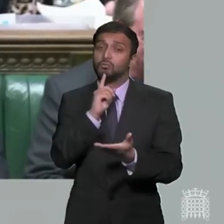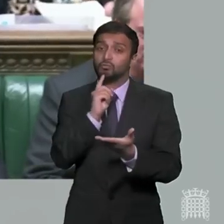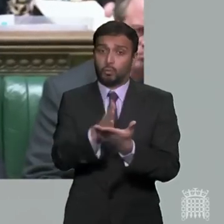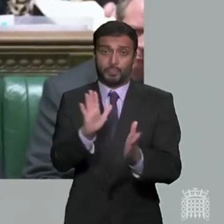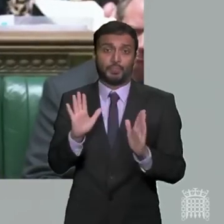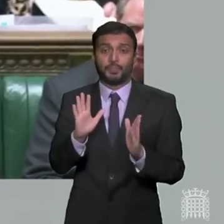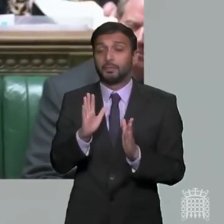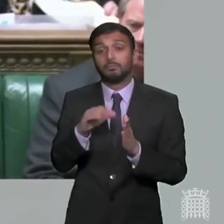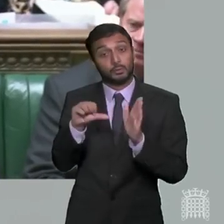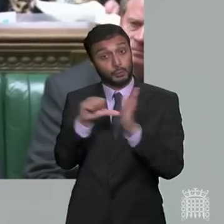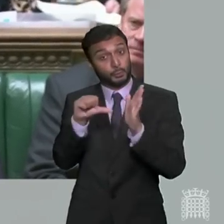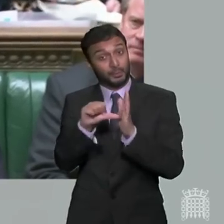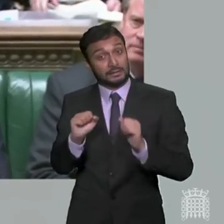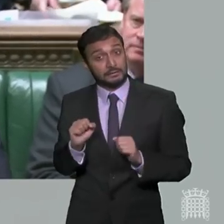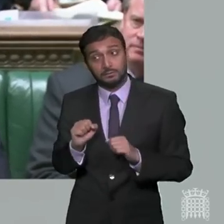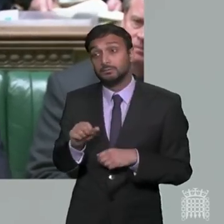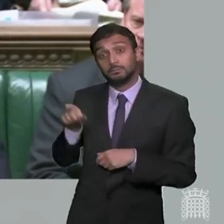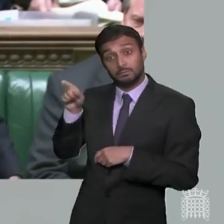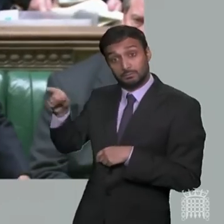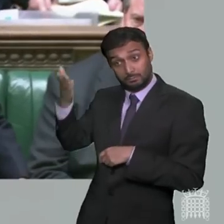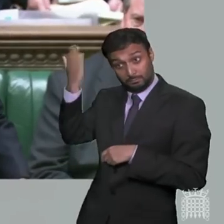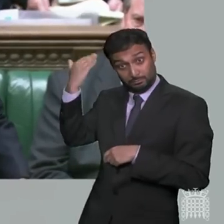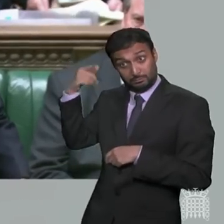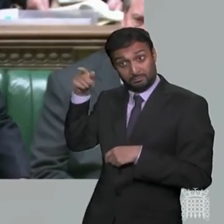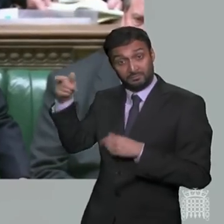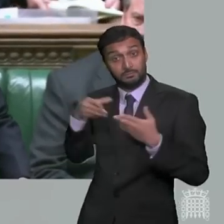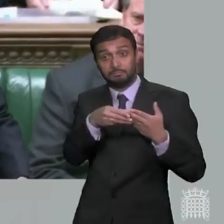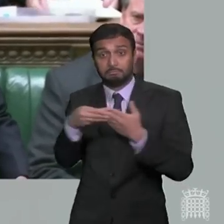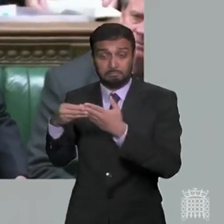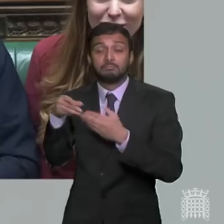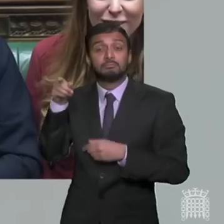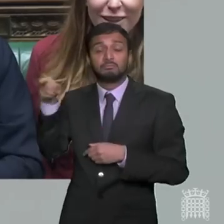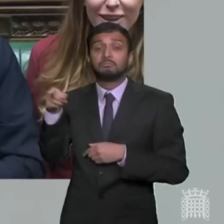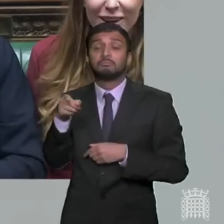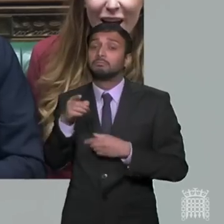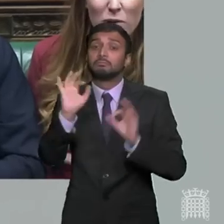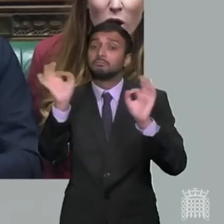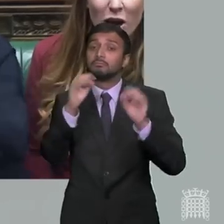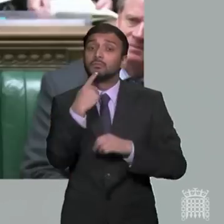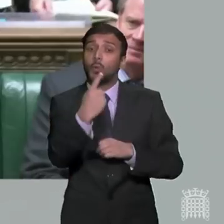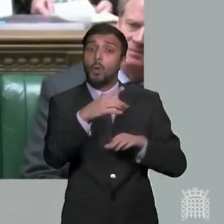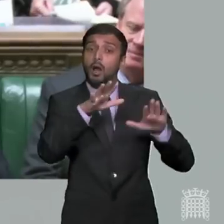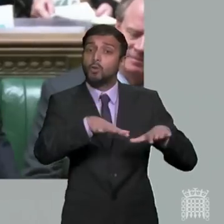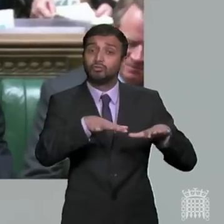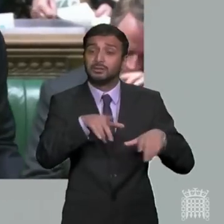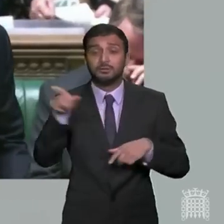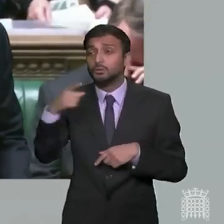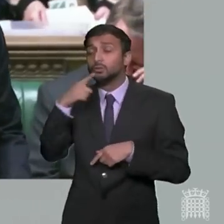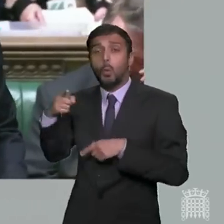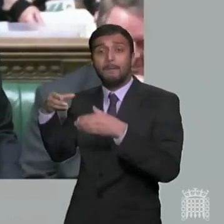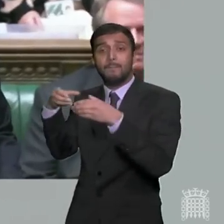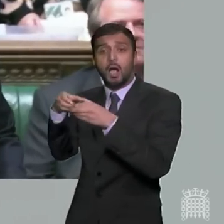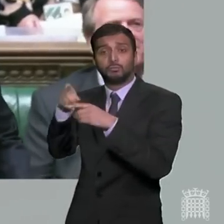When he ran for leader, he told his party what it wanted to hear, and even now, he says